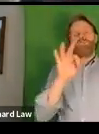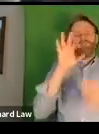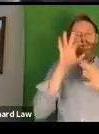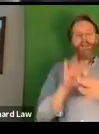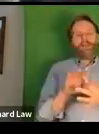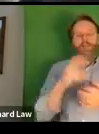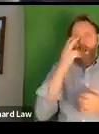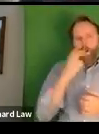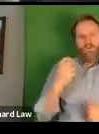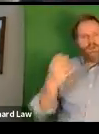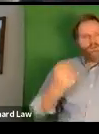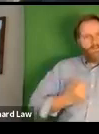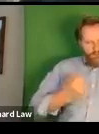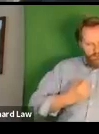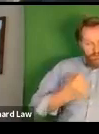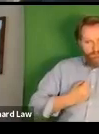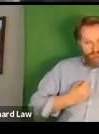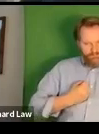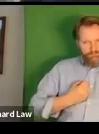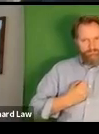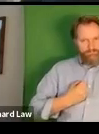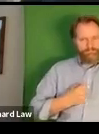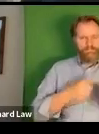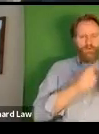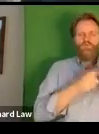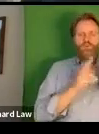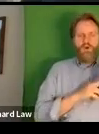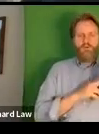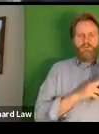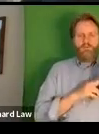Office in Heathrow and West London asks could you give us an update on the FBU's